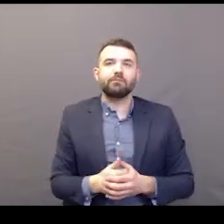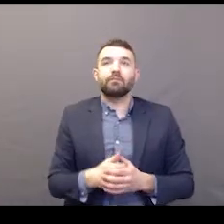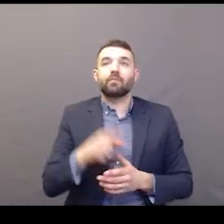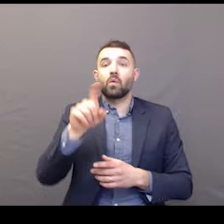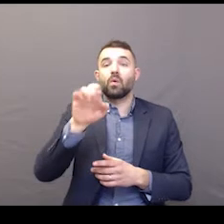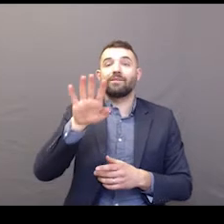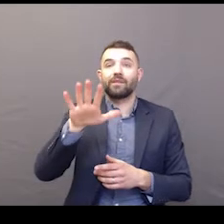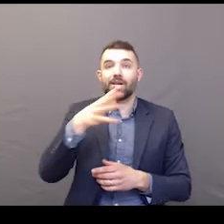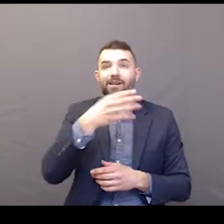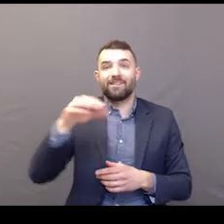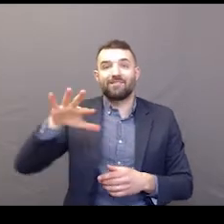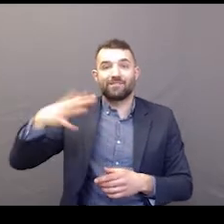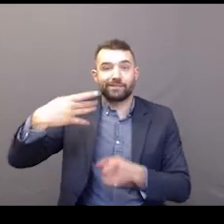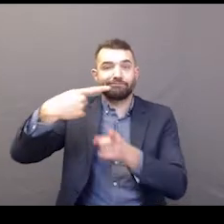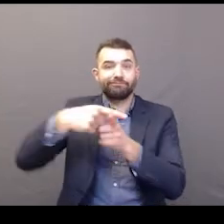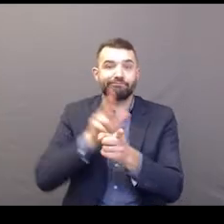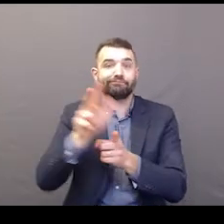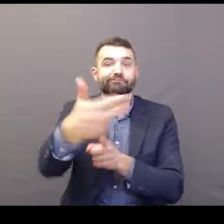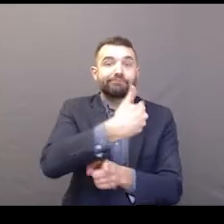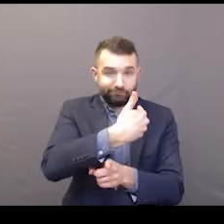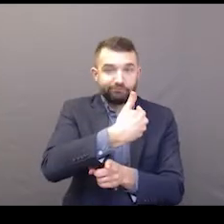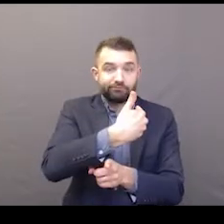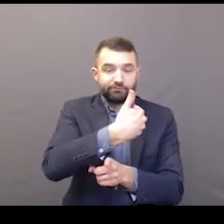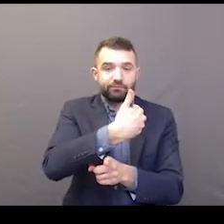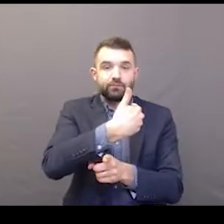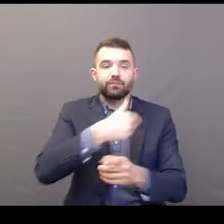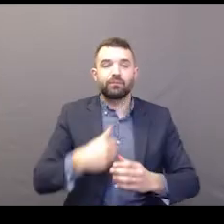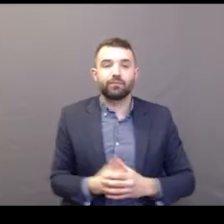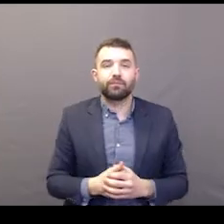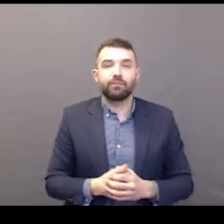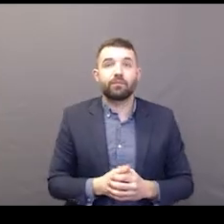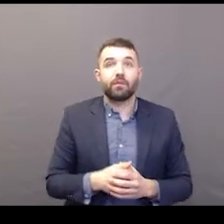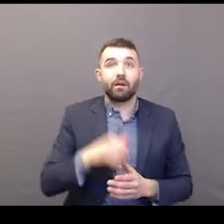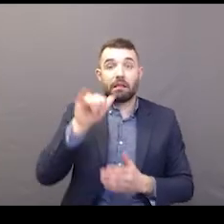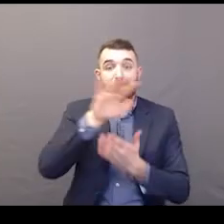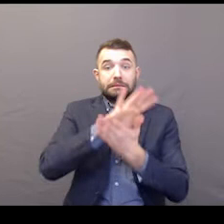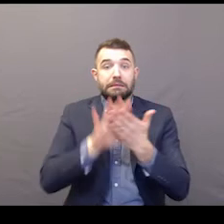Compared to earlier phases of the project, this design along the north side of 145th